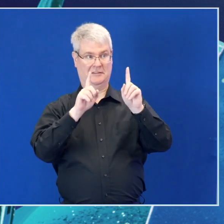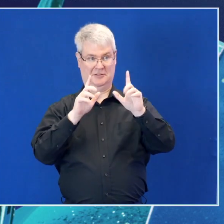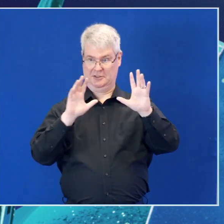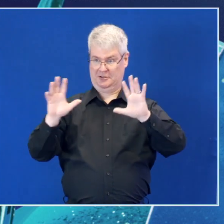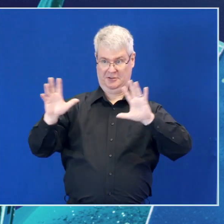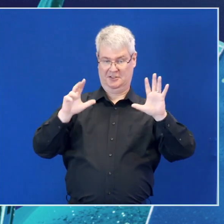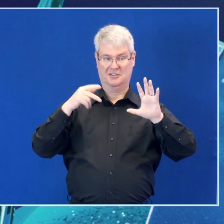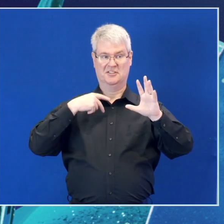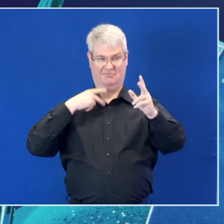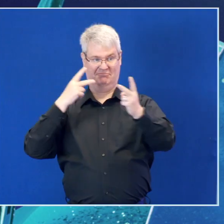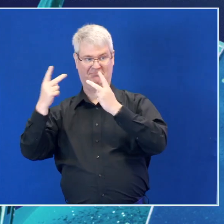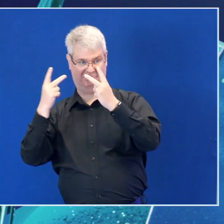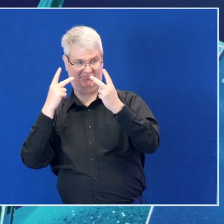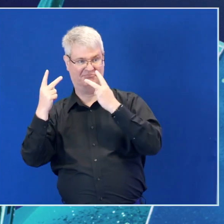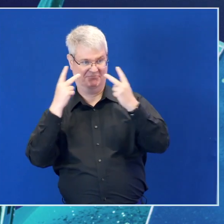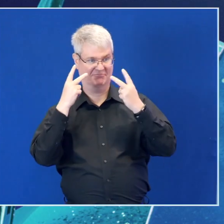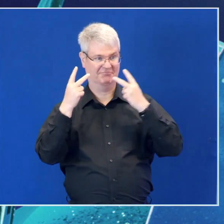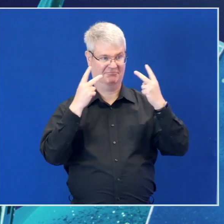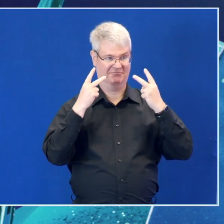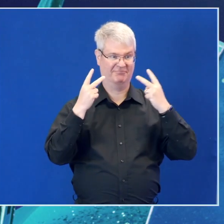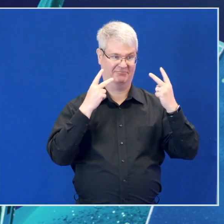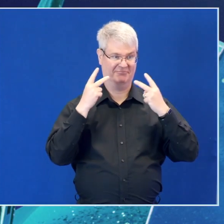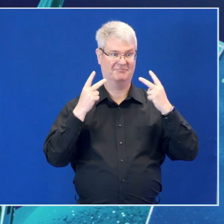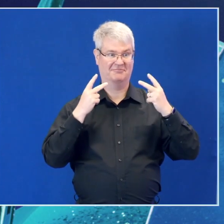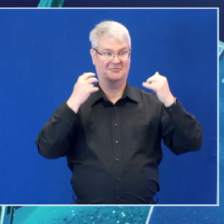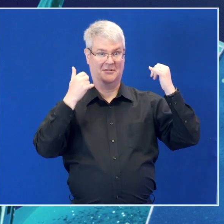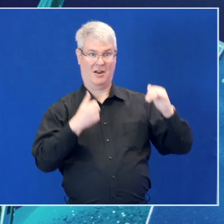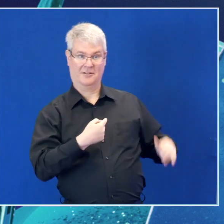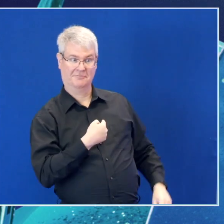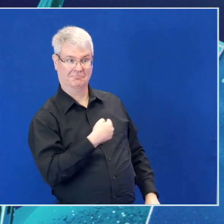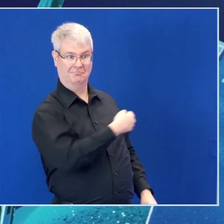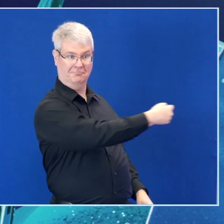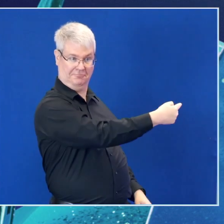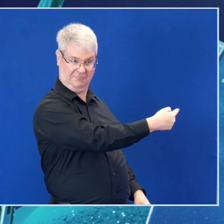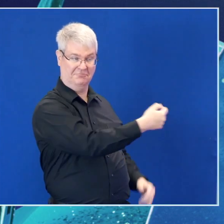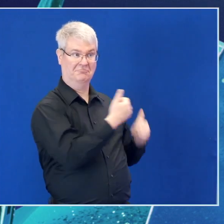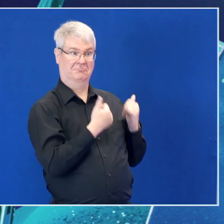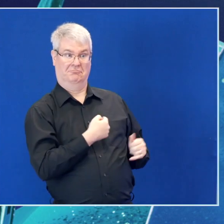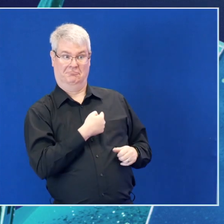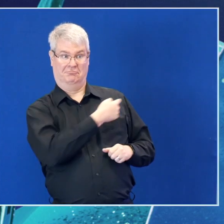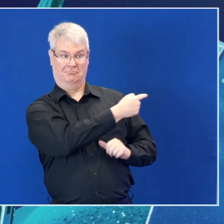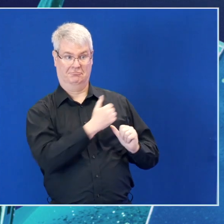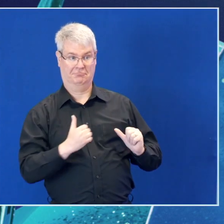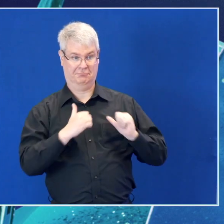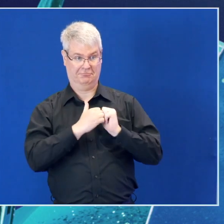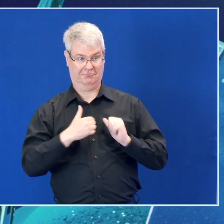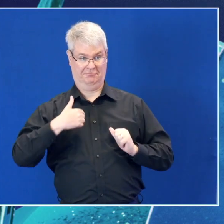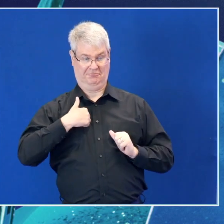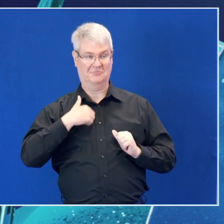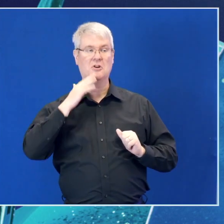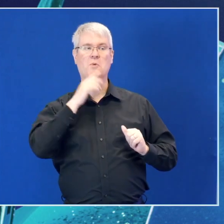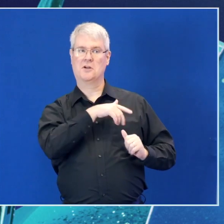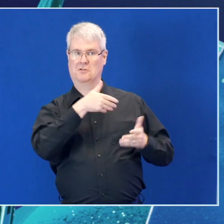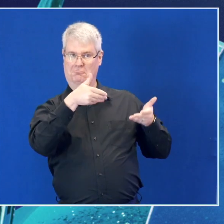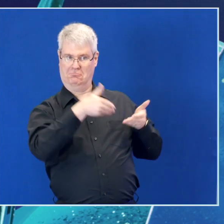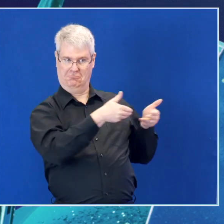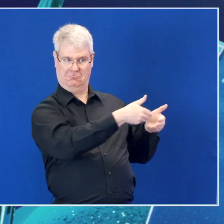I have a fantastic panel joining me today who you're going to meet in just a minute. But first, I want to go ahead and give you a little bit